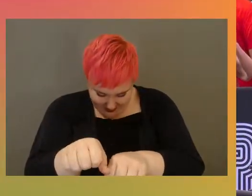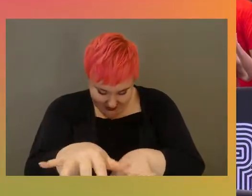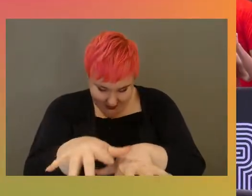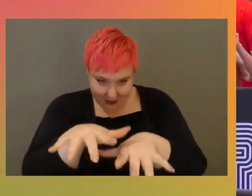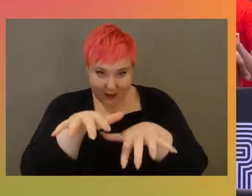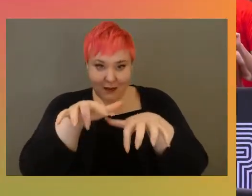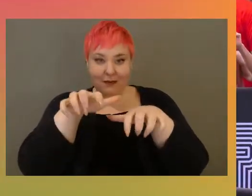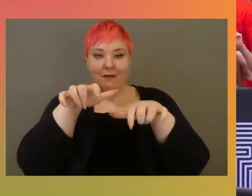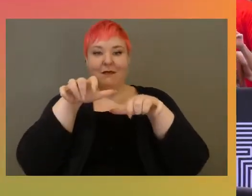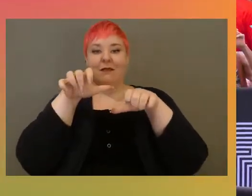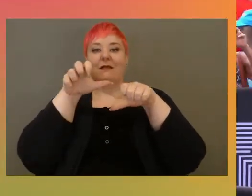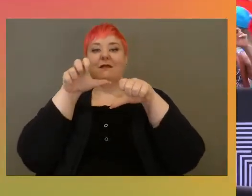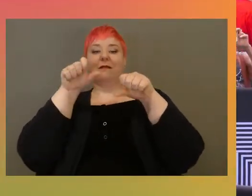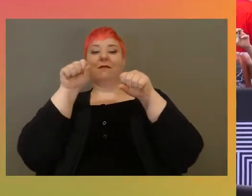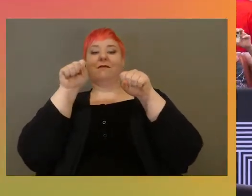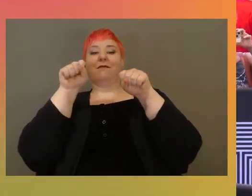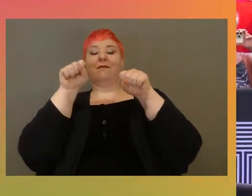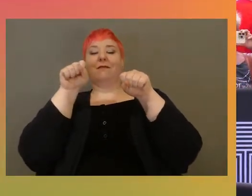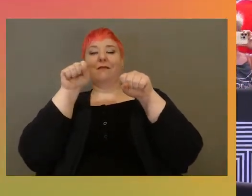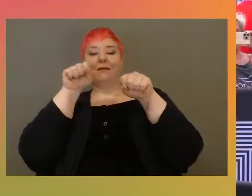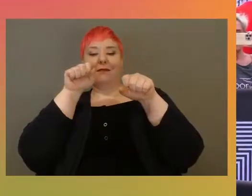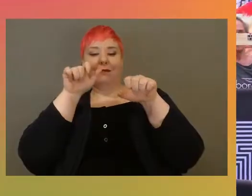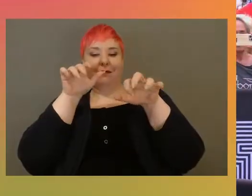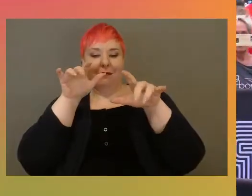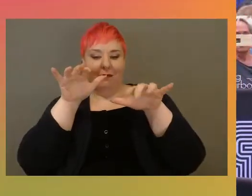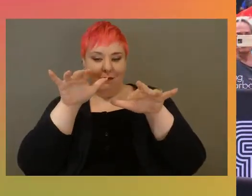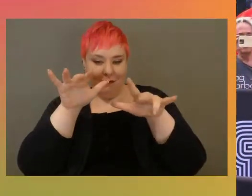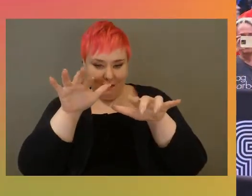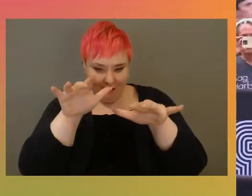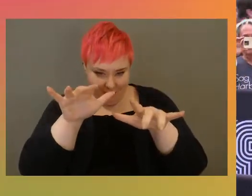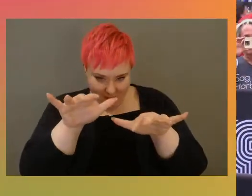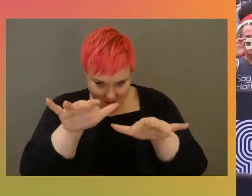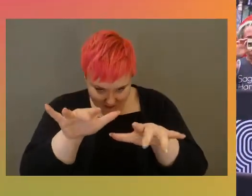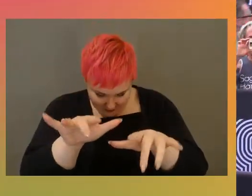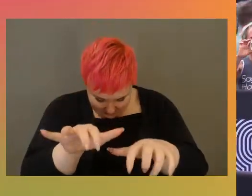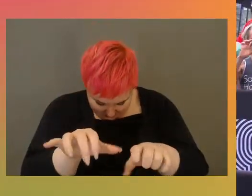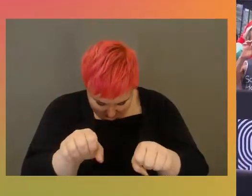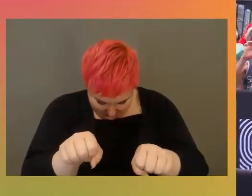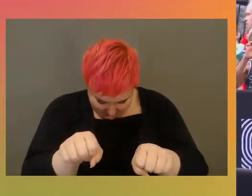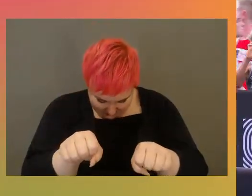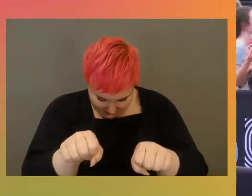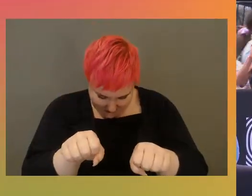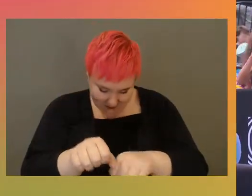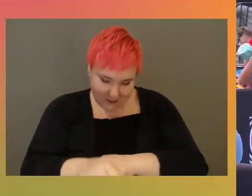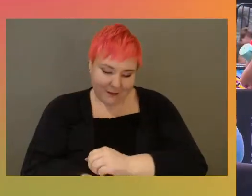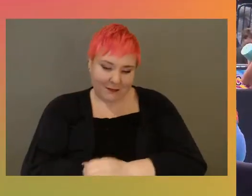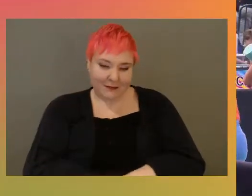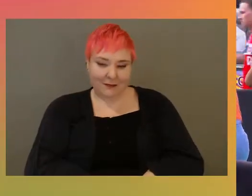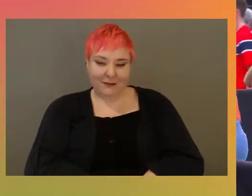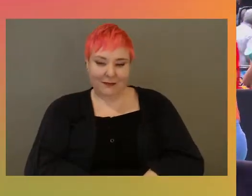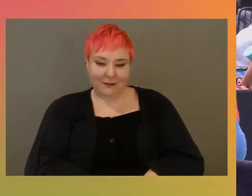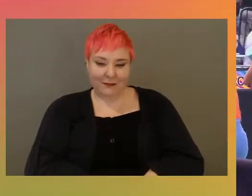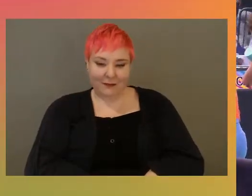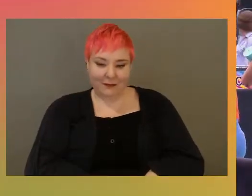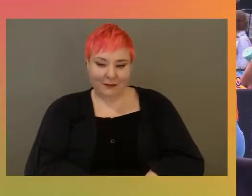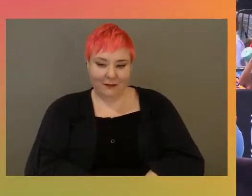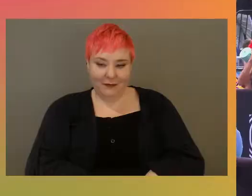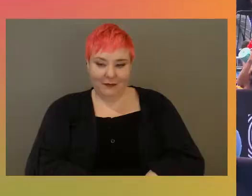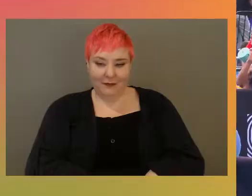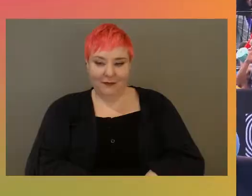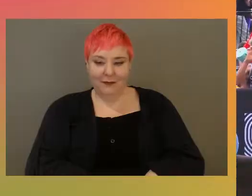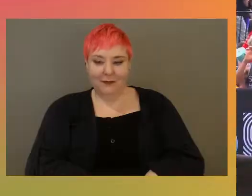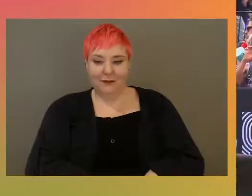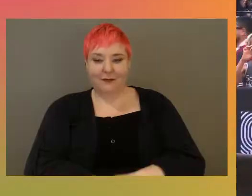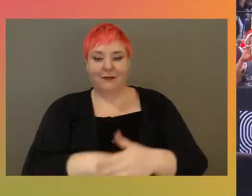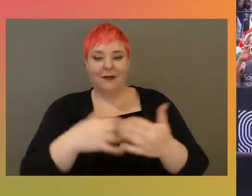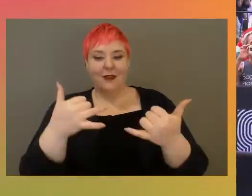EXHALE INTO A HUNCH. INHALE